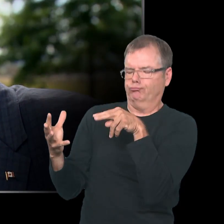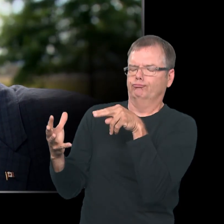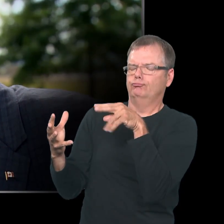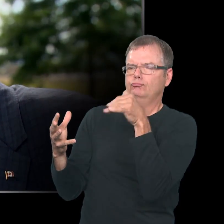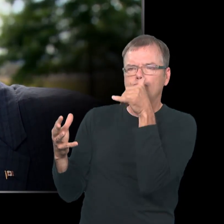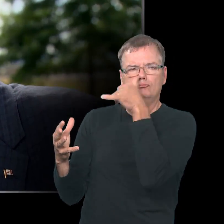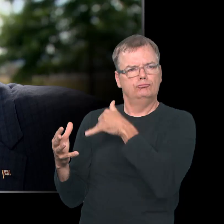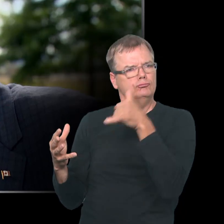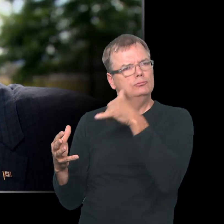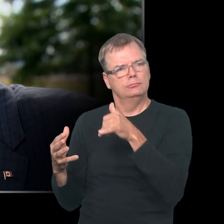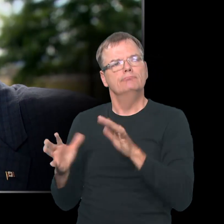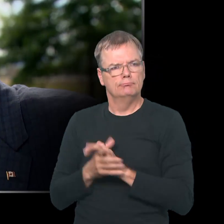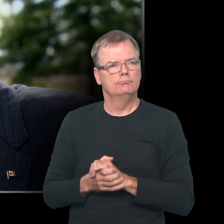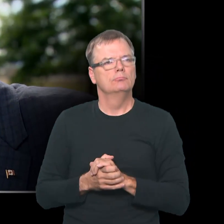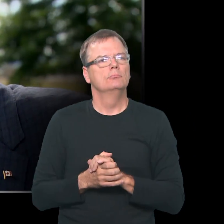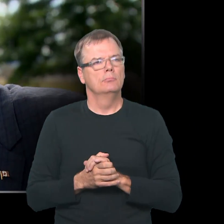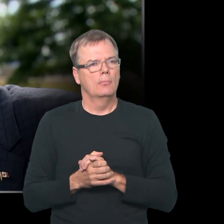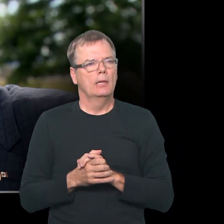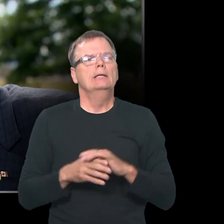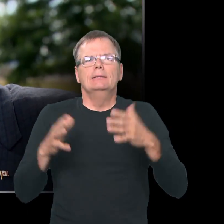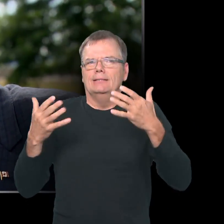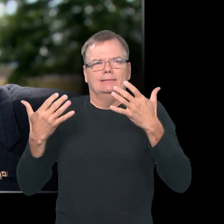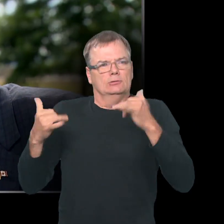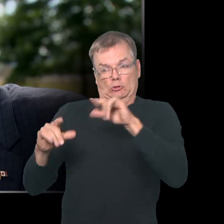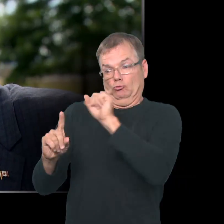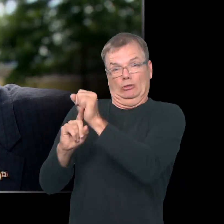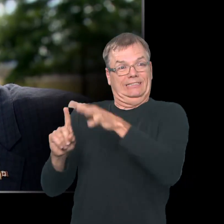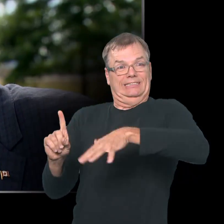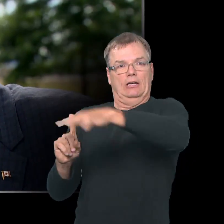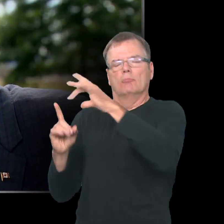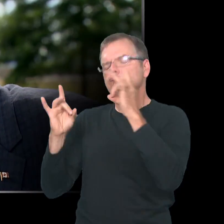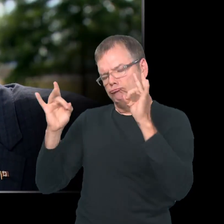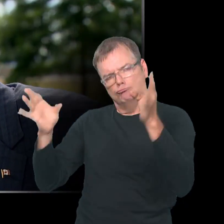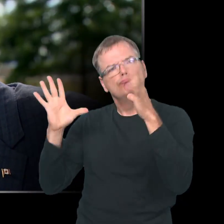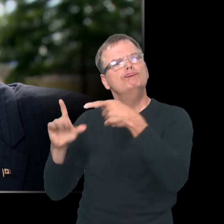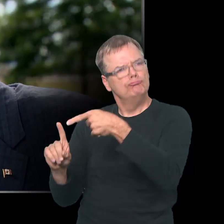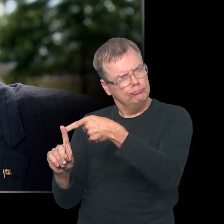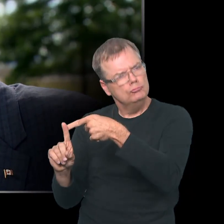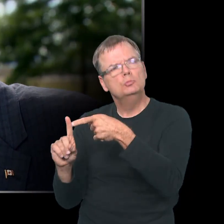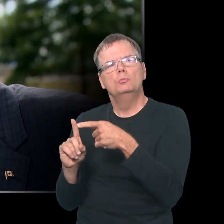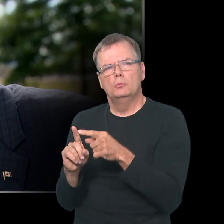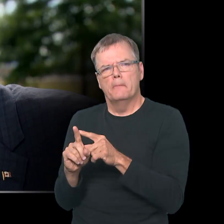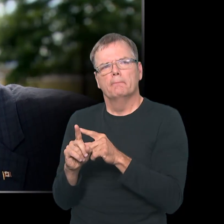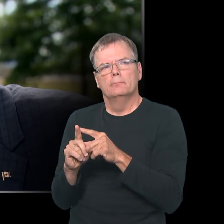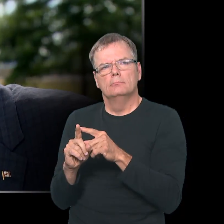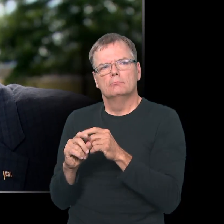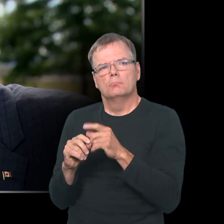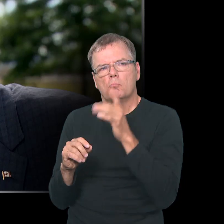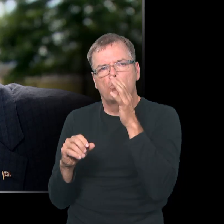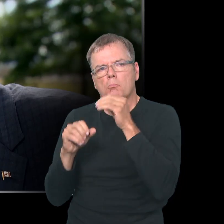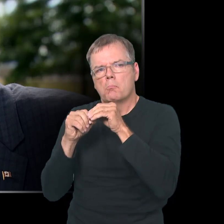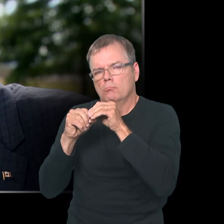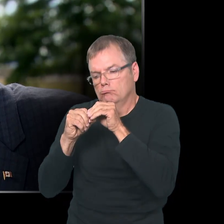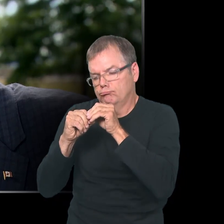that's the tragedy. We're going to -- we've got a very ugly situation